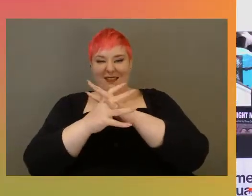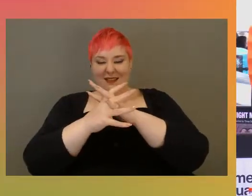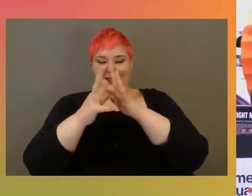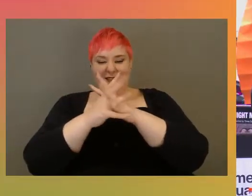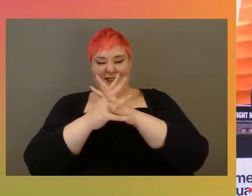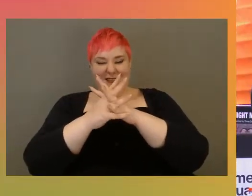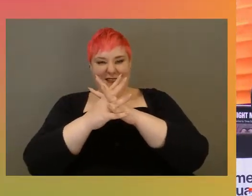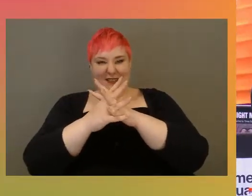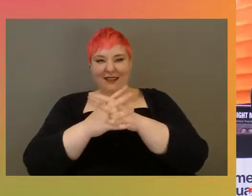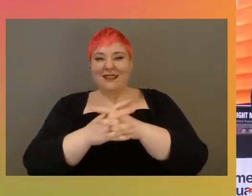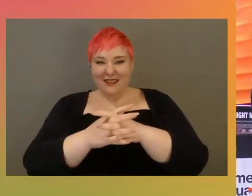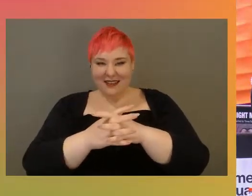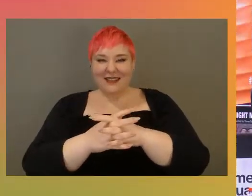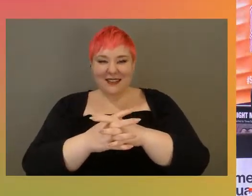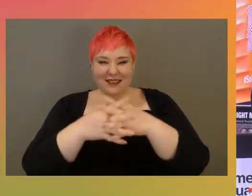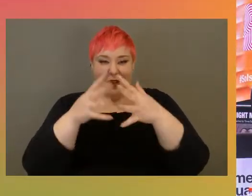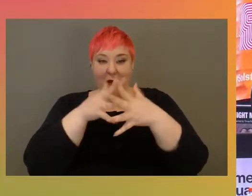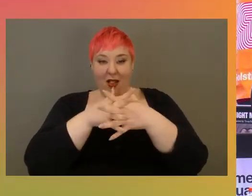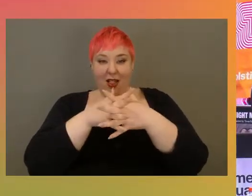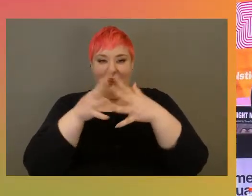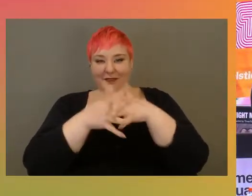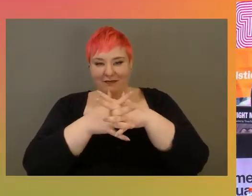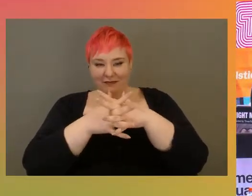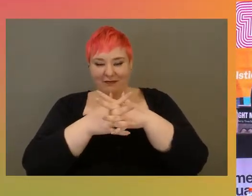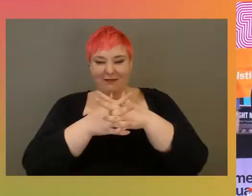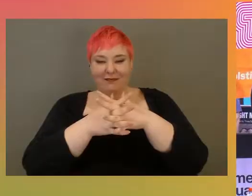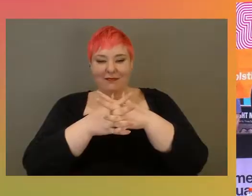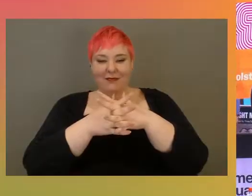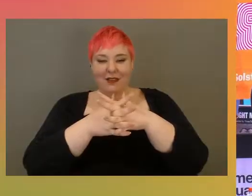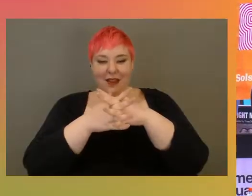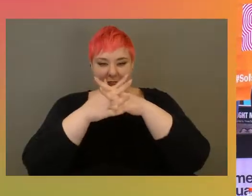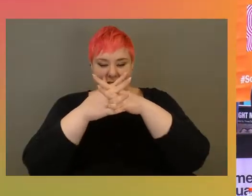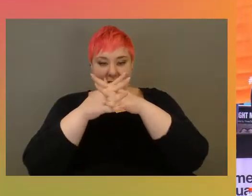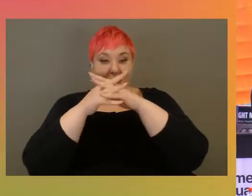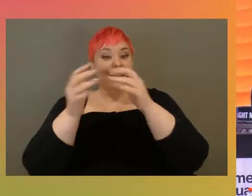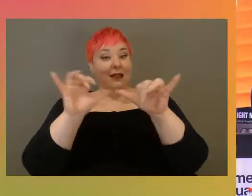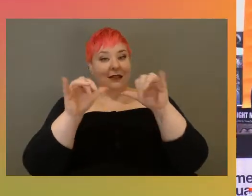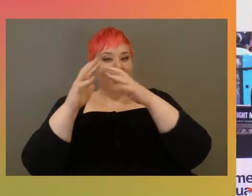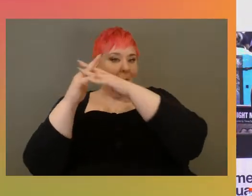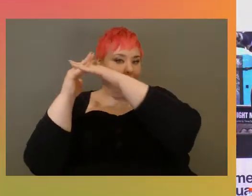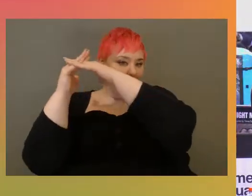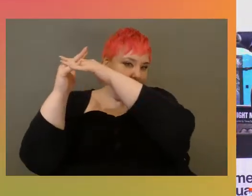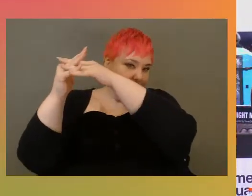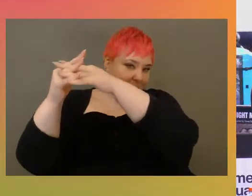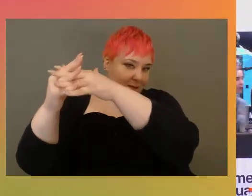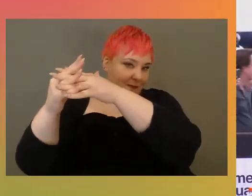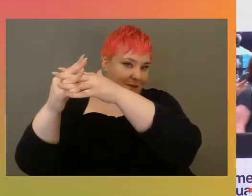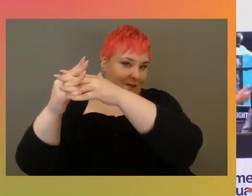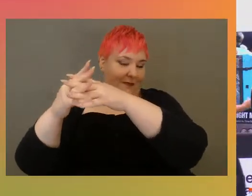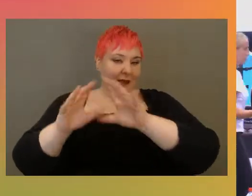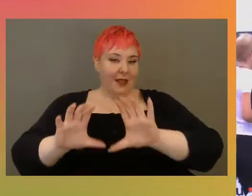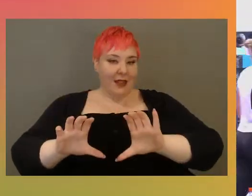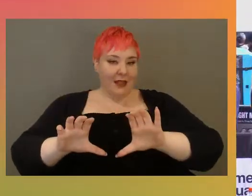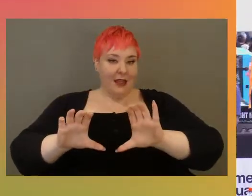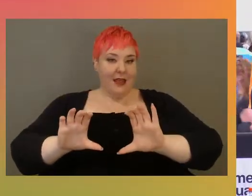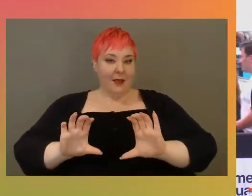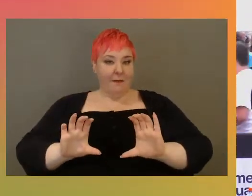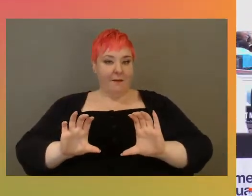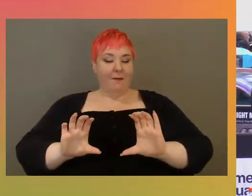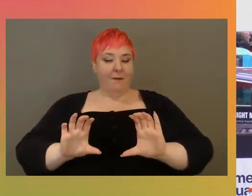CHANGE THE INTERLACE.